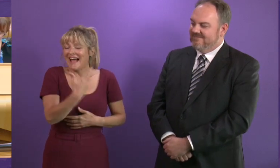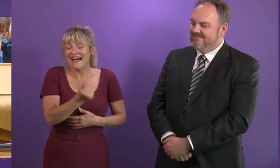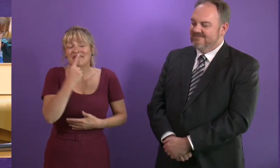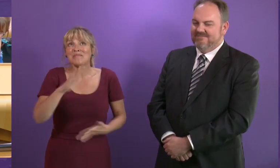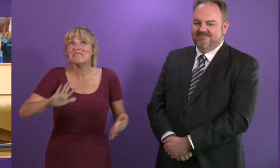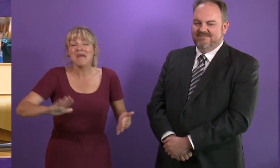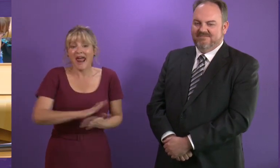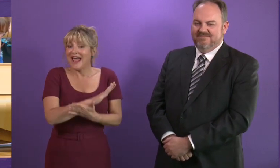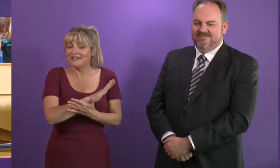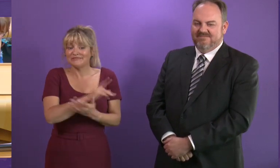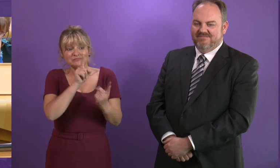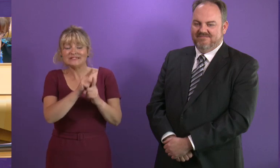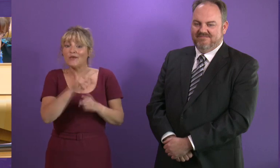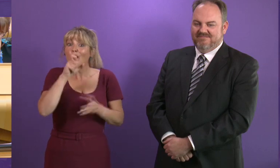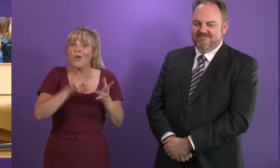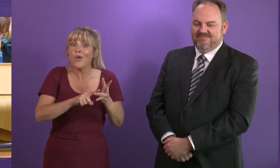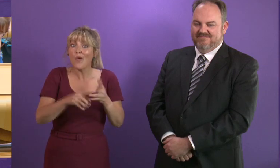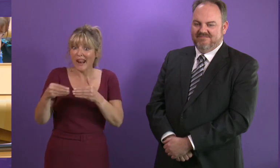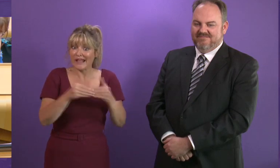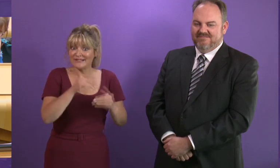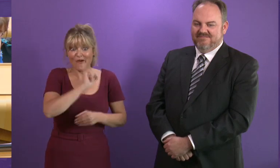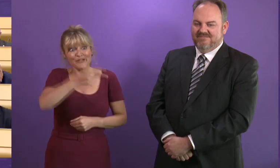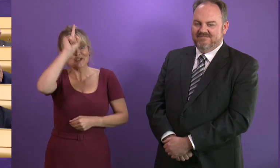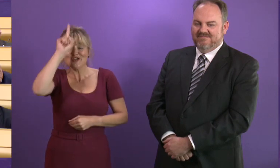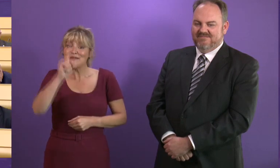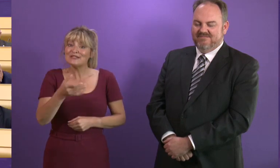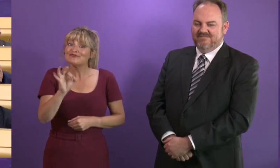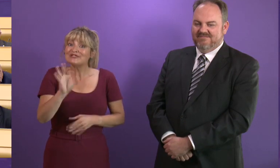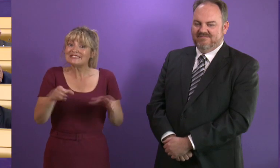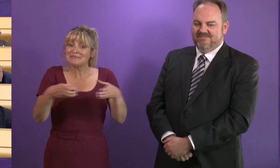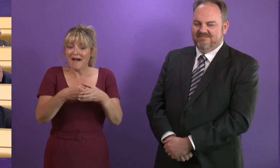of the German Greens in Berlin, yesterday. He was very positive about the leadership